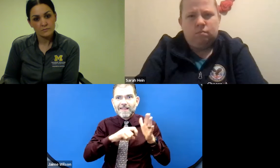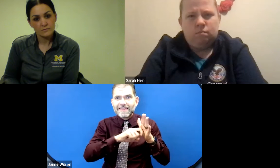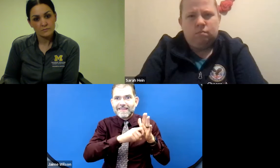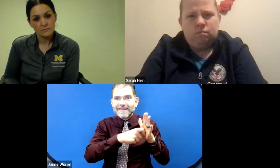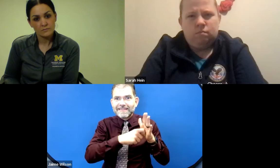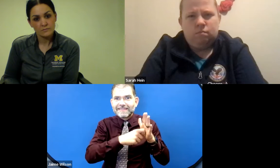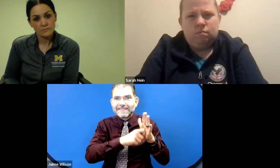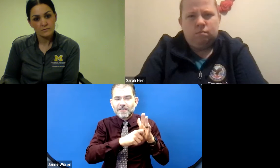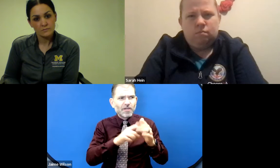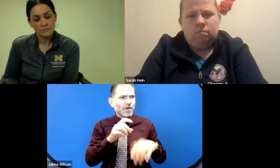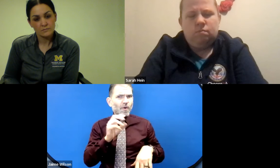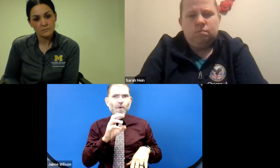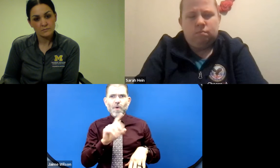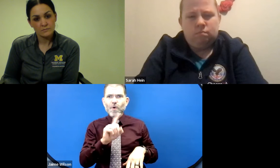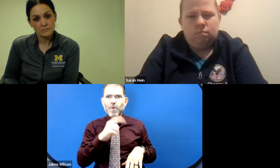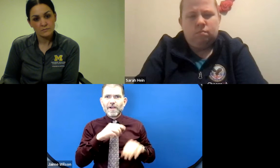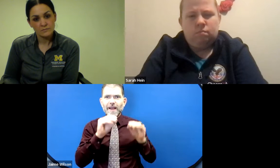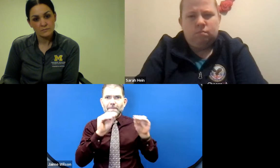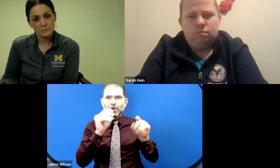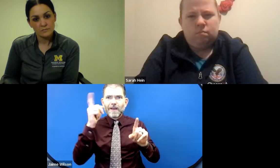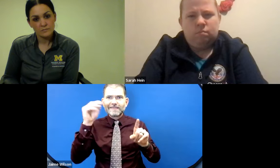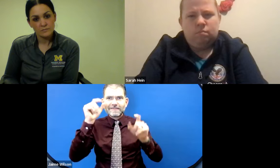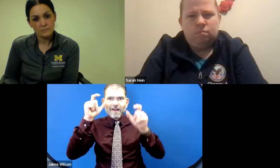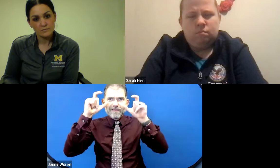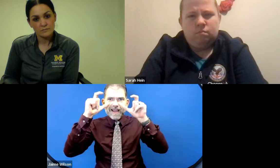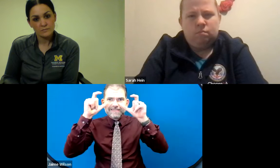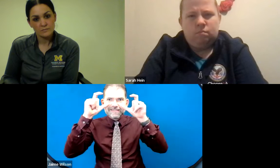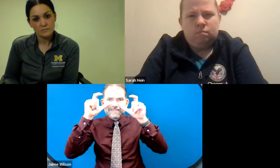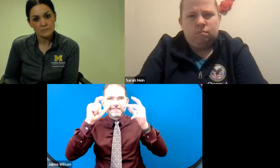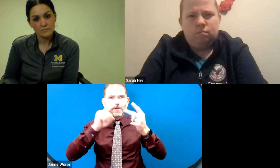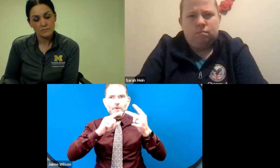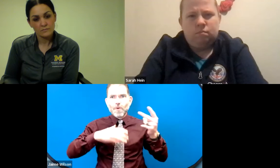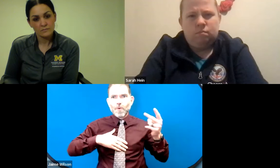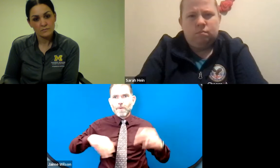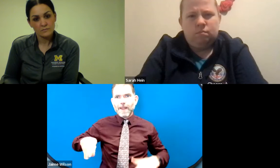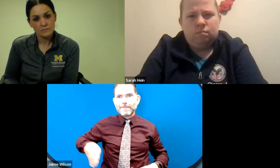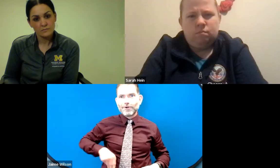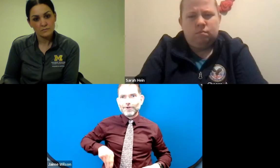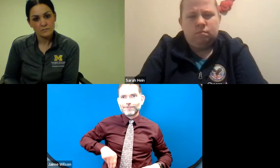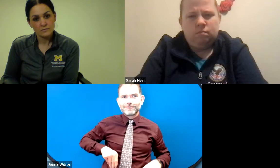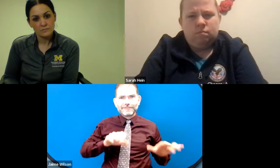ASL Interpreter: will shrink, and that's considered part of normal aging. But a person with dementia might forget where they put their keys.